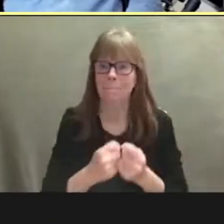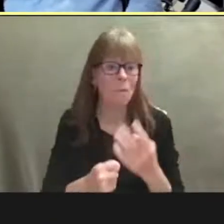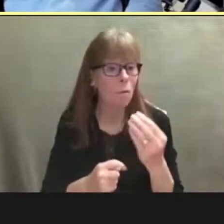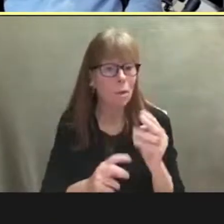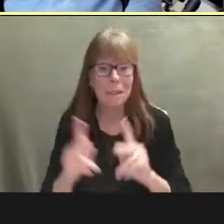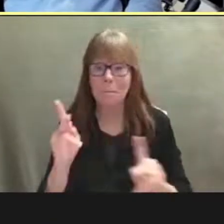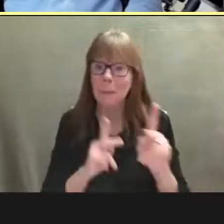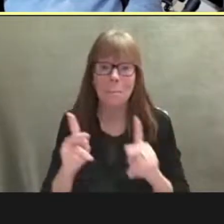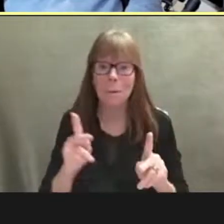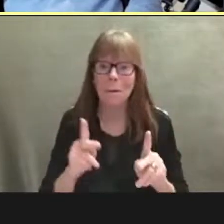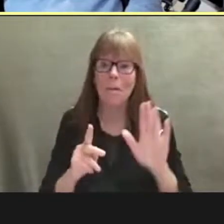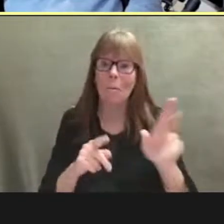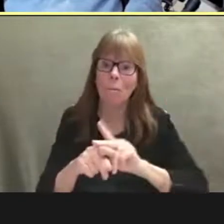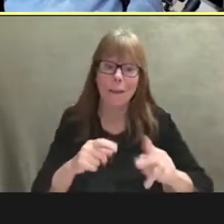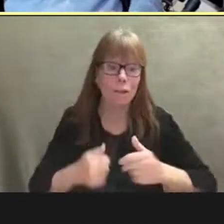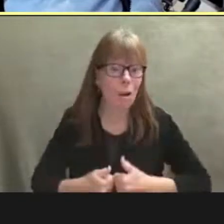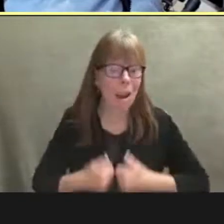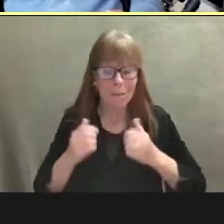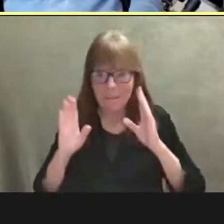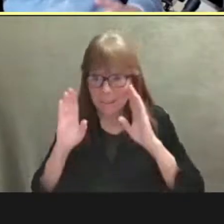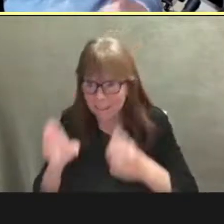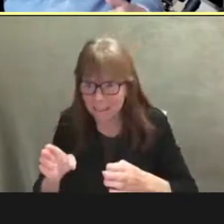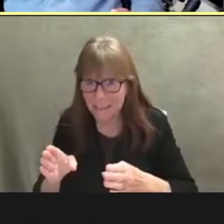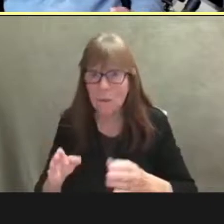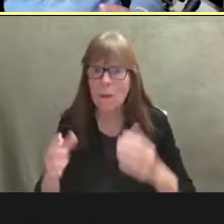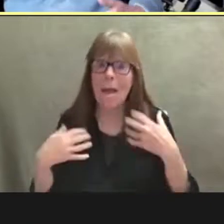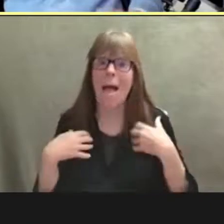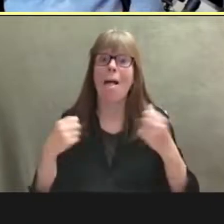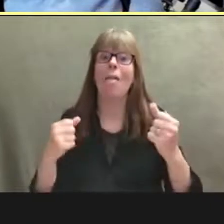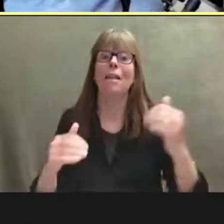researching health disparities between us and our nondisabled counterparts.